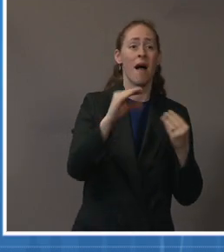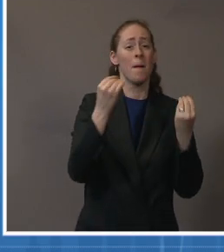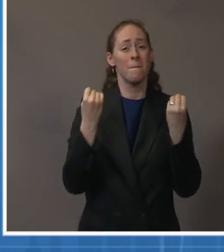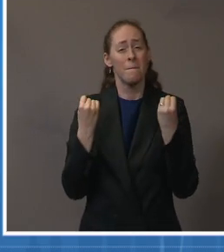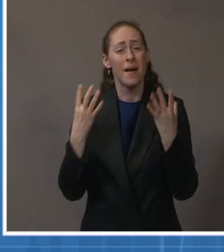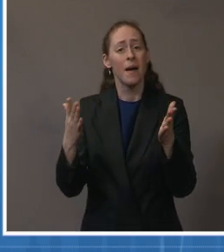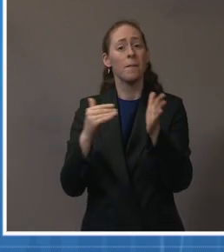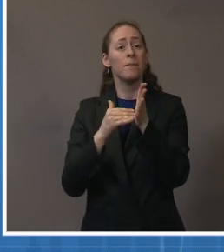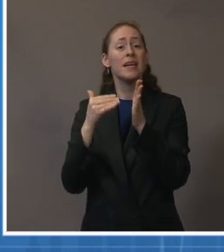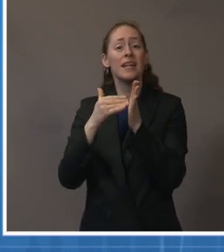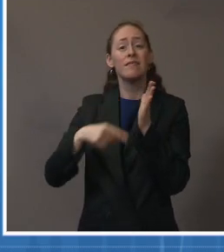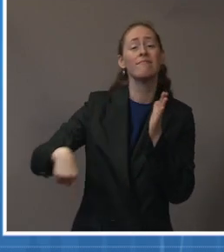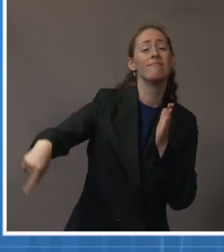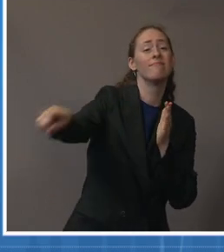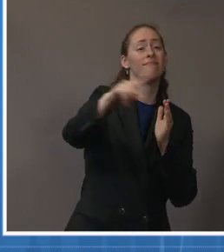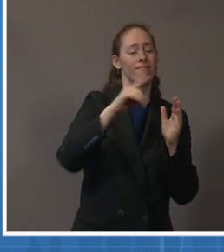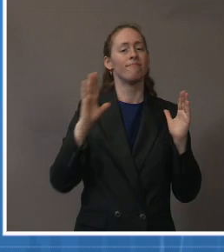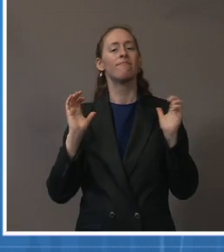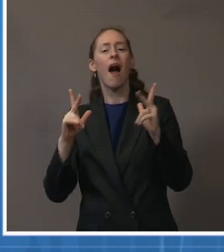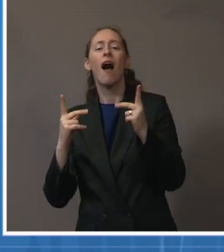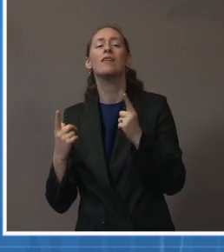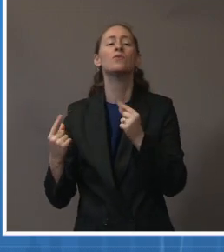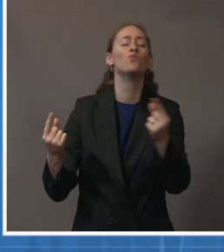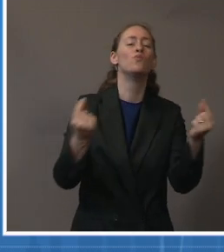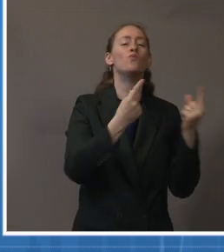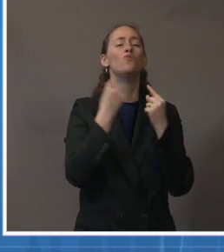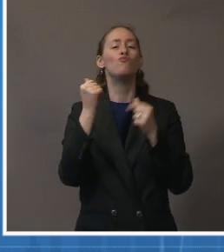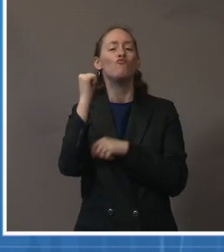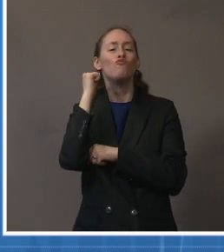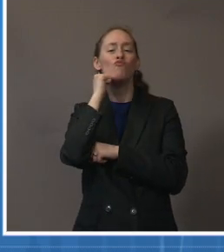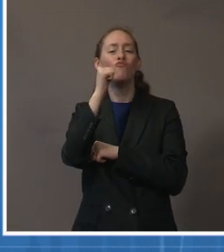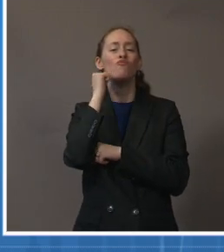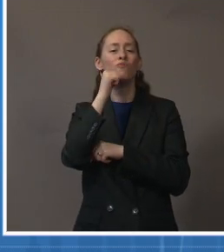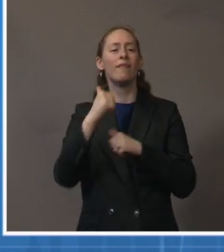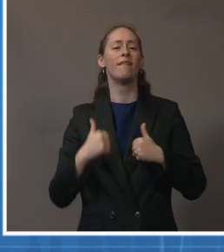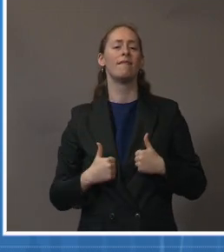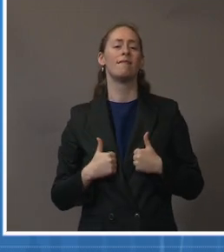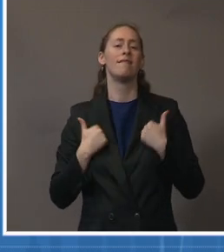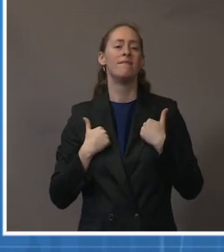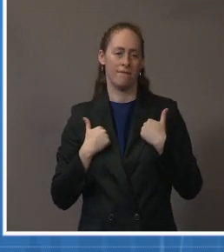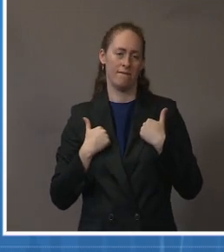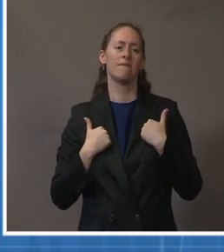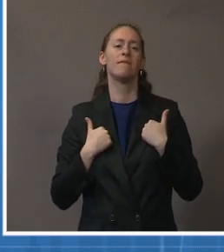It's fair to say that we're far ahead of where anyone thought we would be in our fight against the virus.